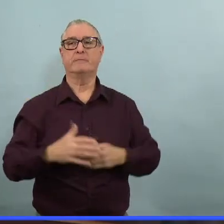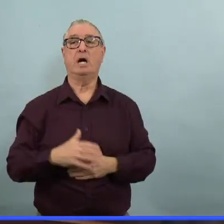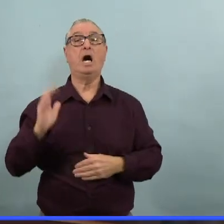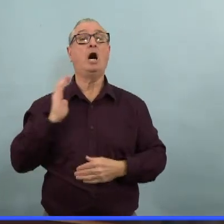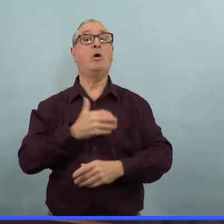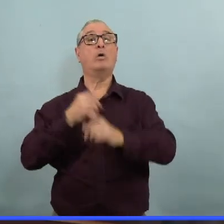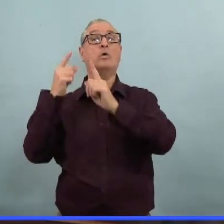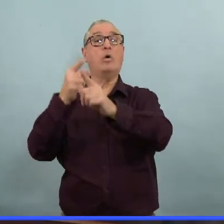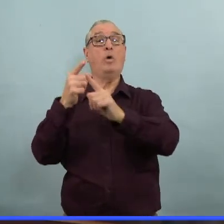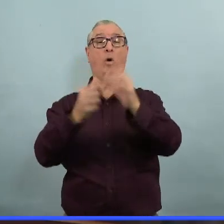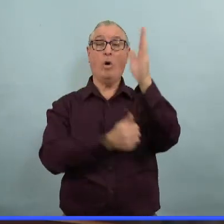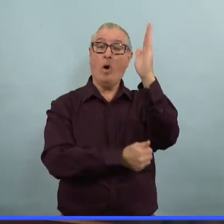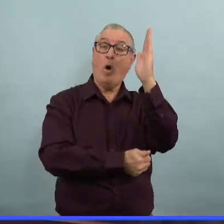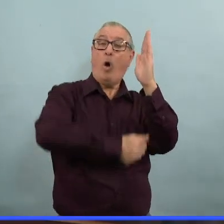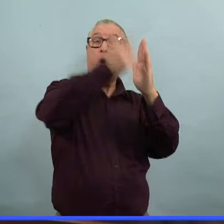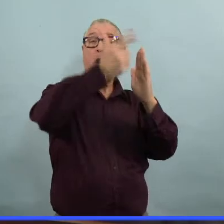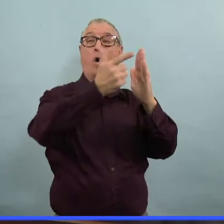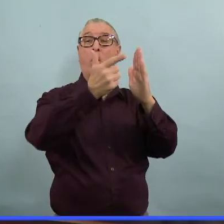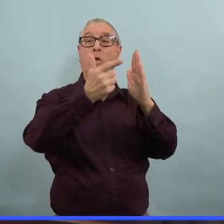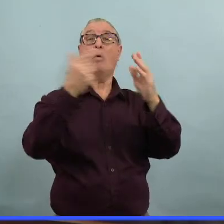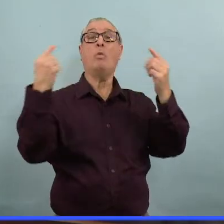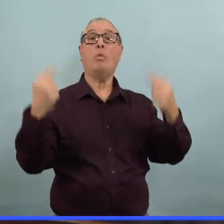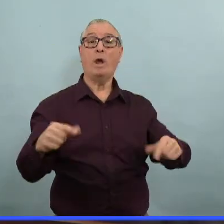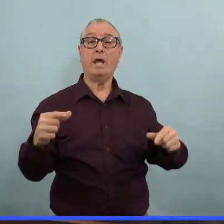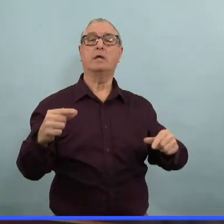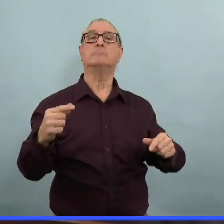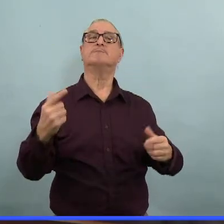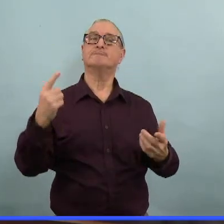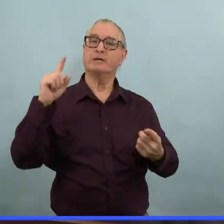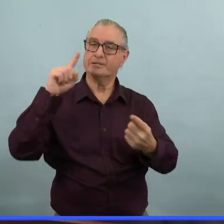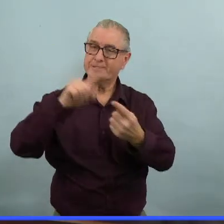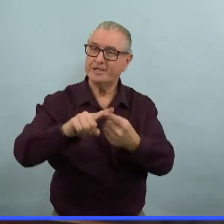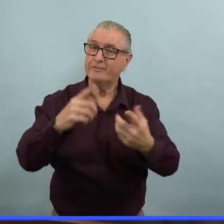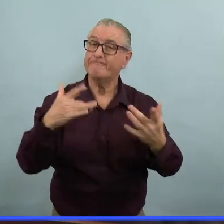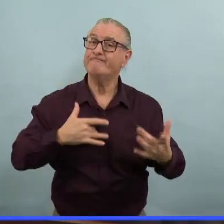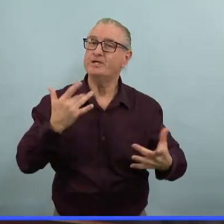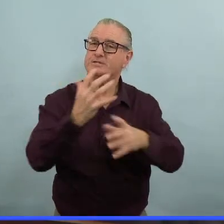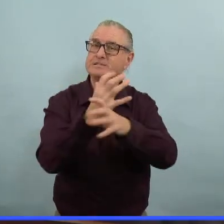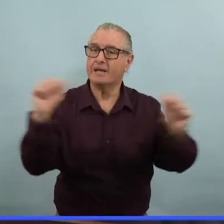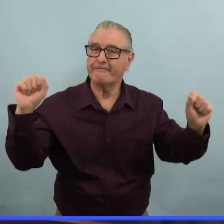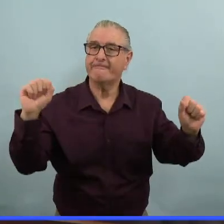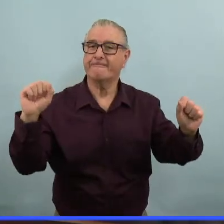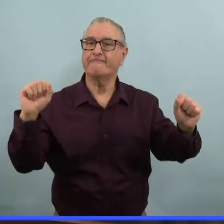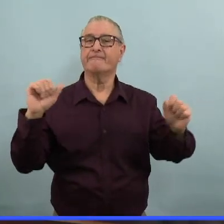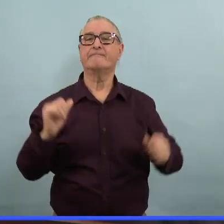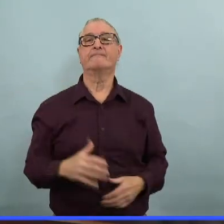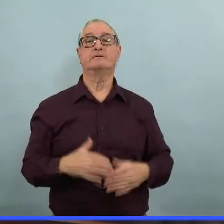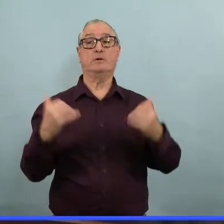point when it's safe to do so and uh i think that what we're asking for manitobans is just for for